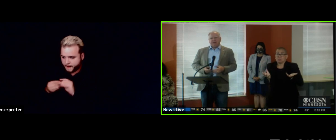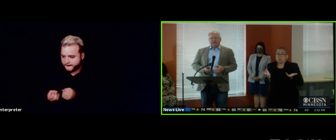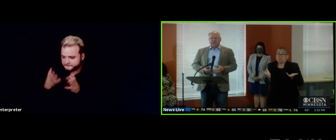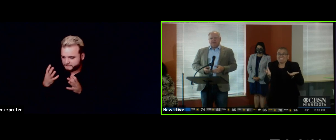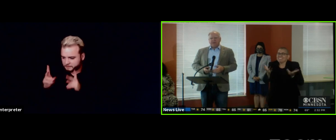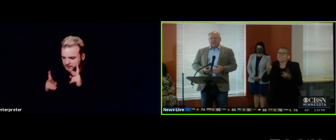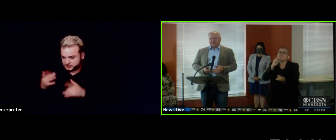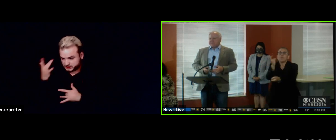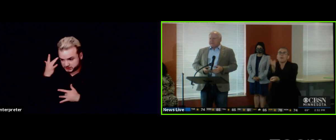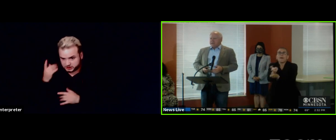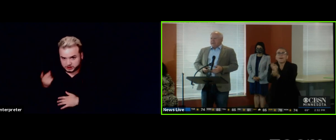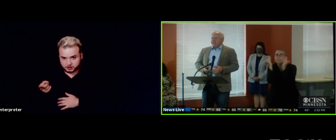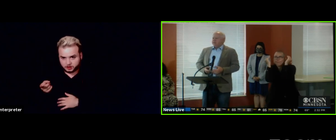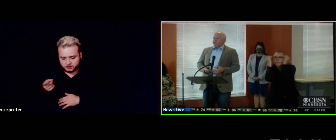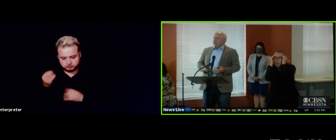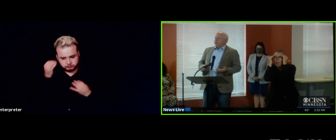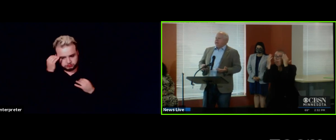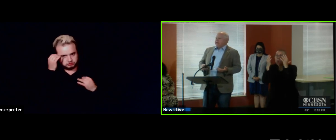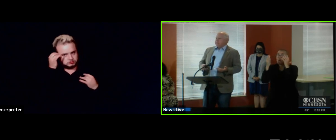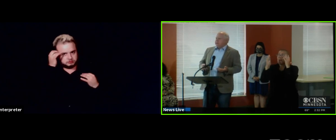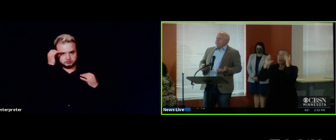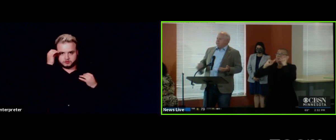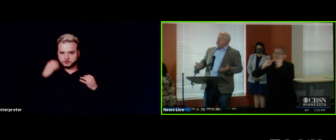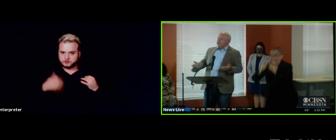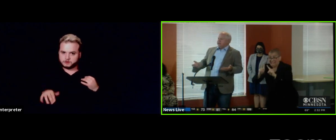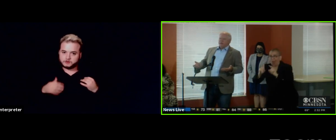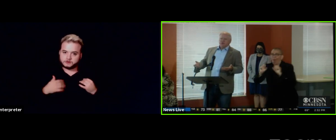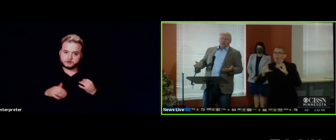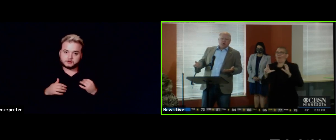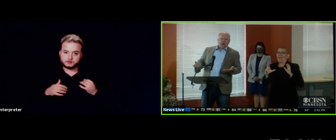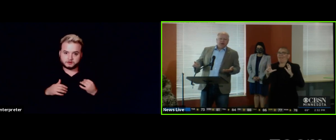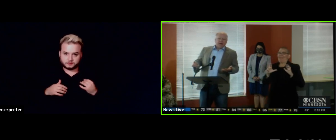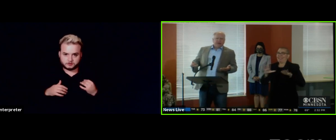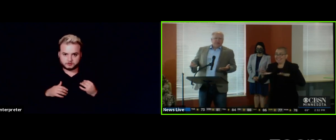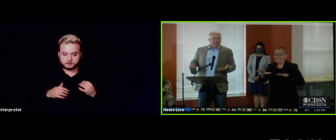to people. I mean it's it feels a little bit like to me of people are standing on the shore